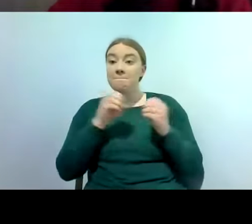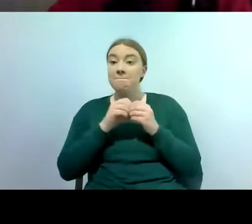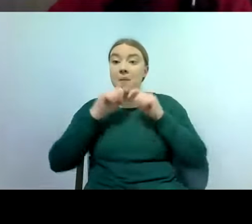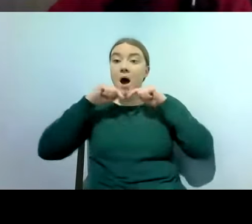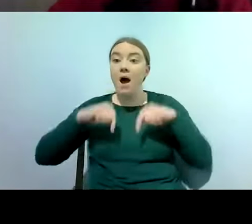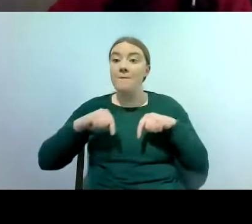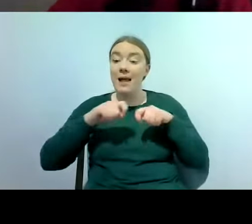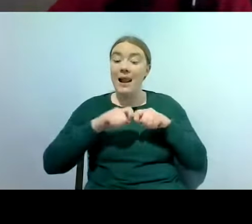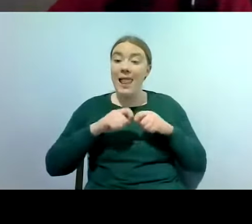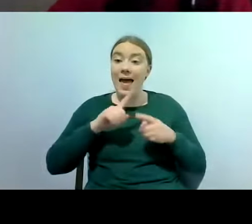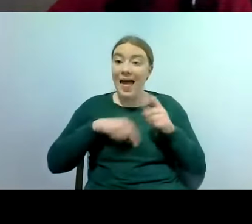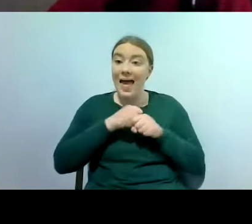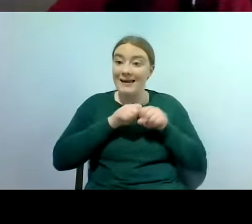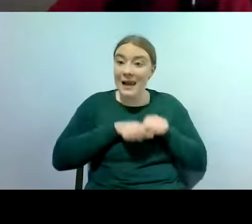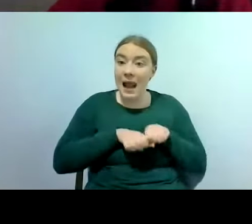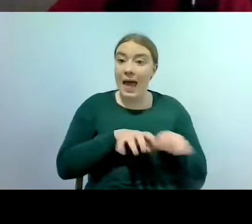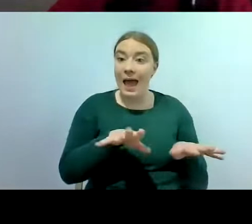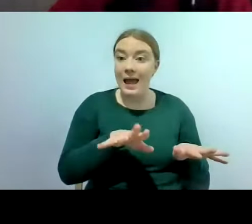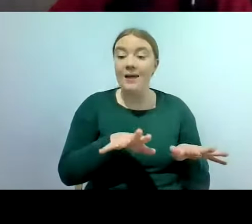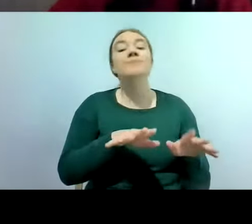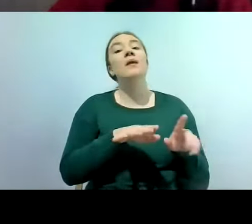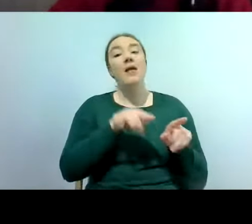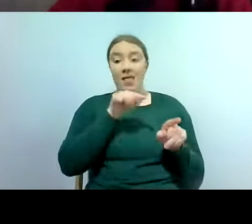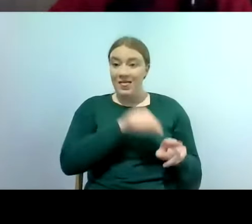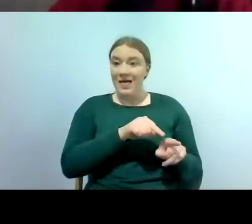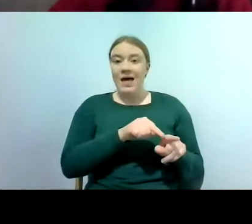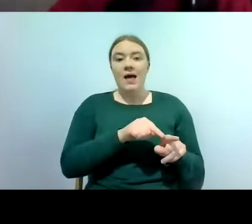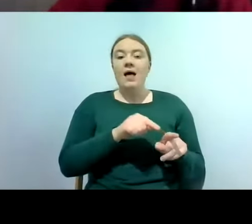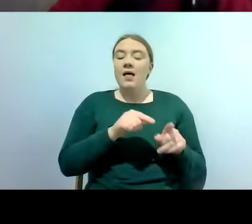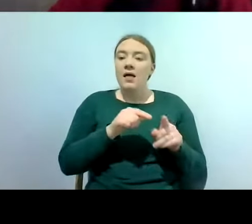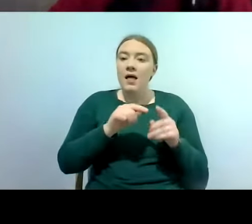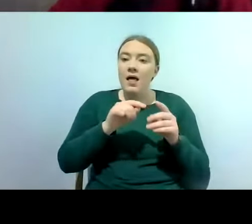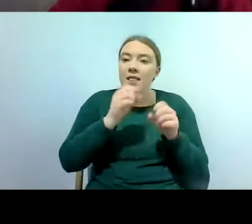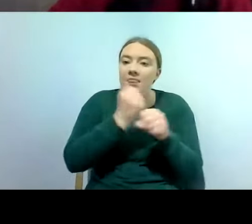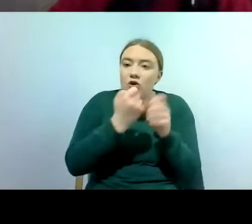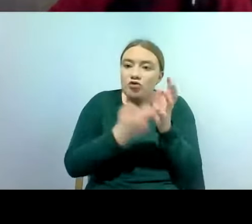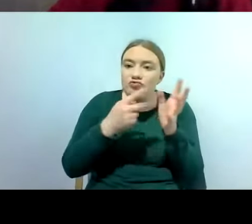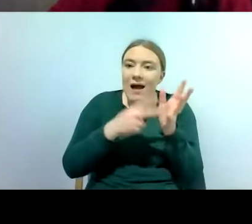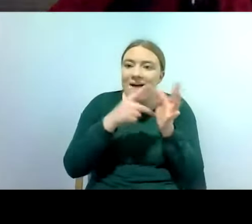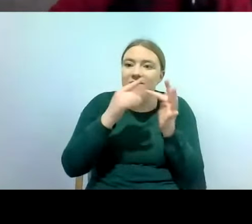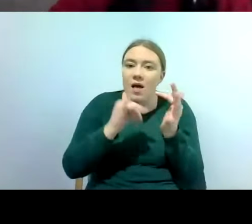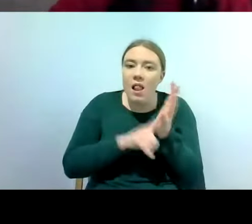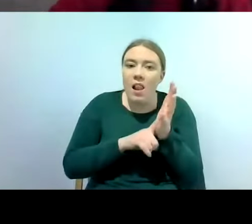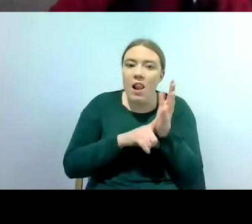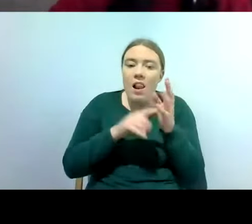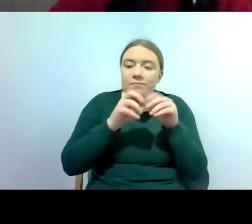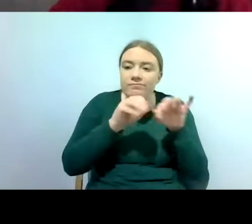they'll often remove the fine sediment which is what we see being washed out there and that